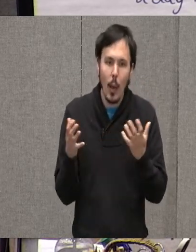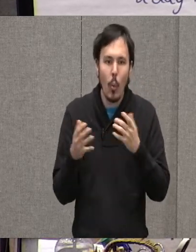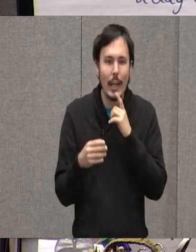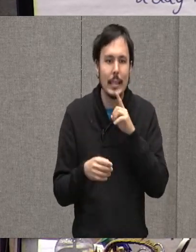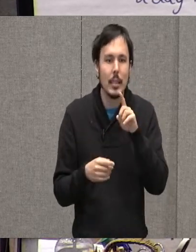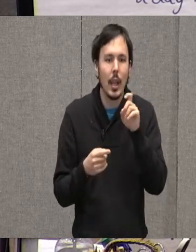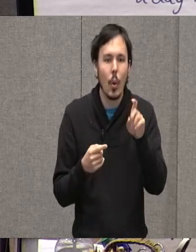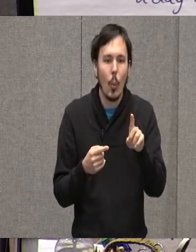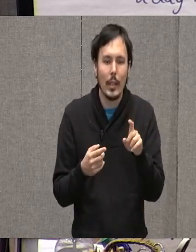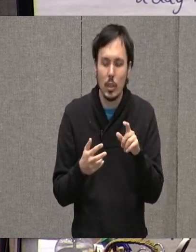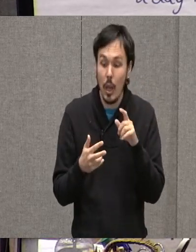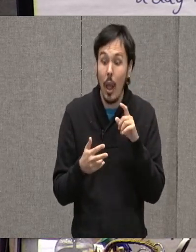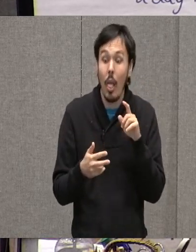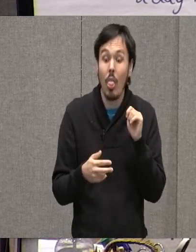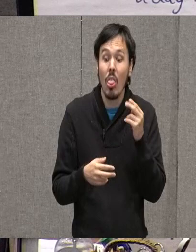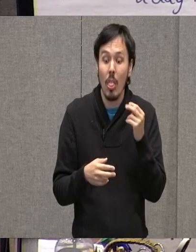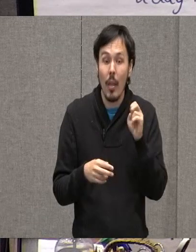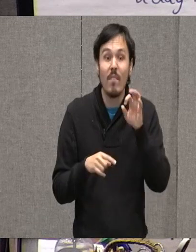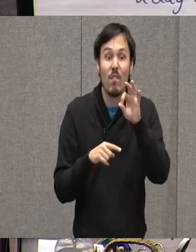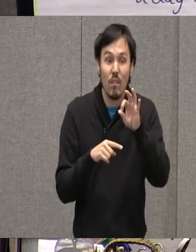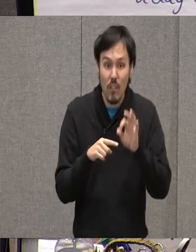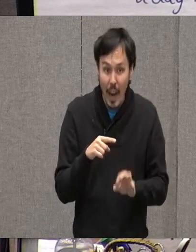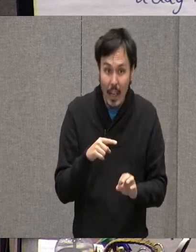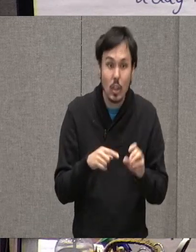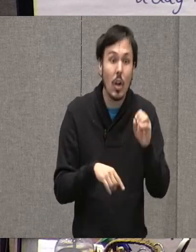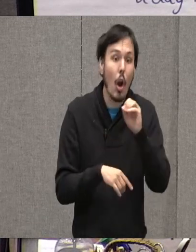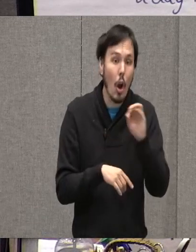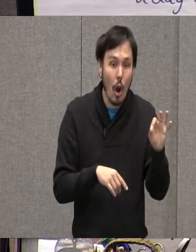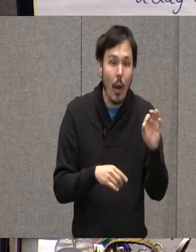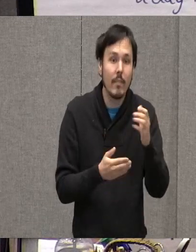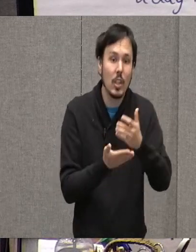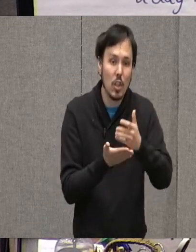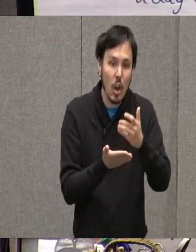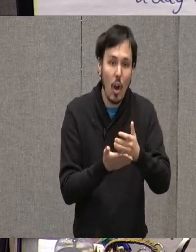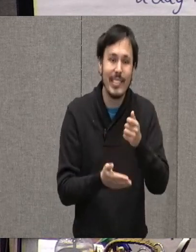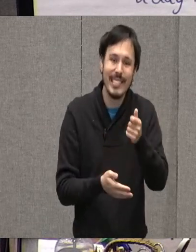What fraction of a carton is left over